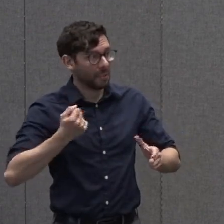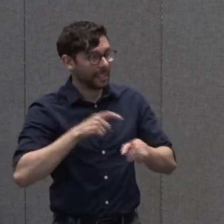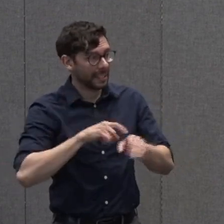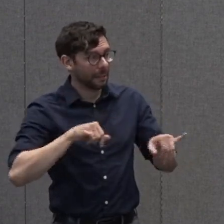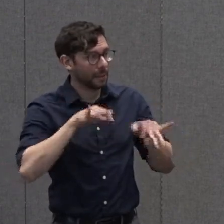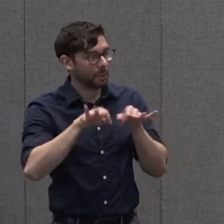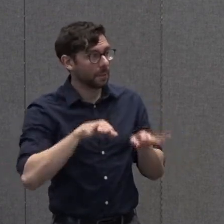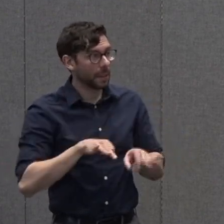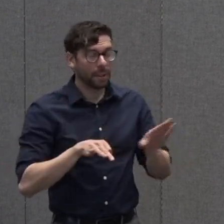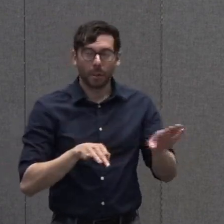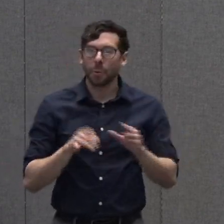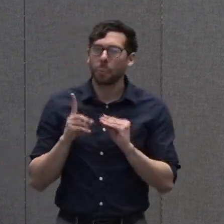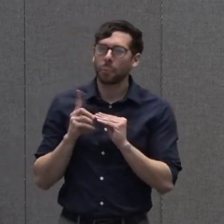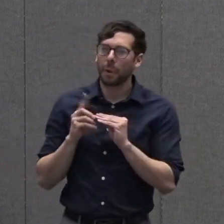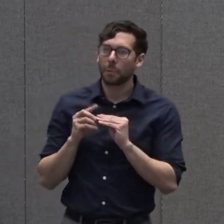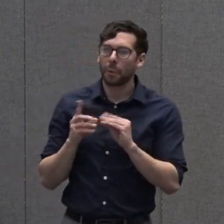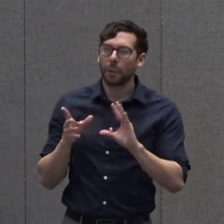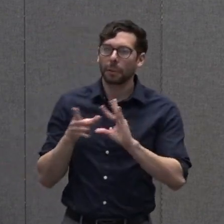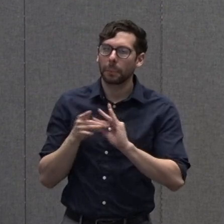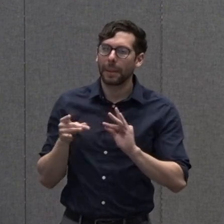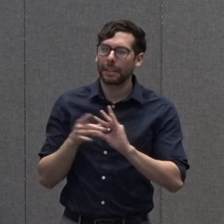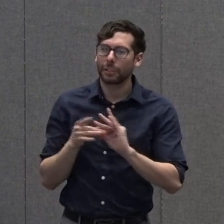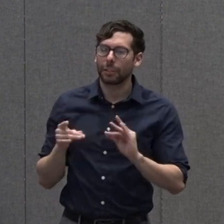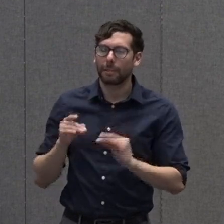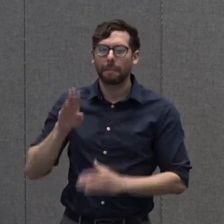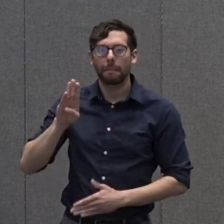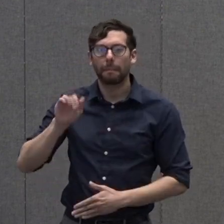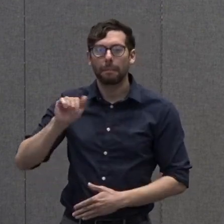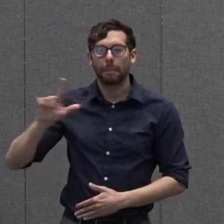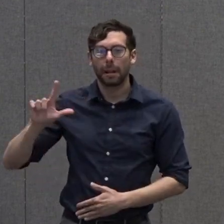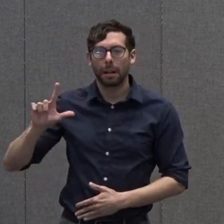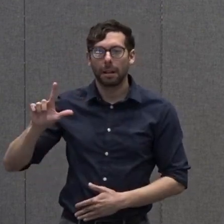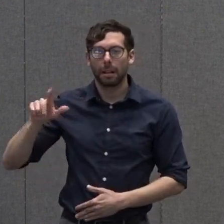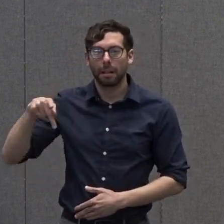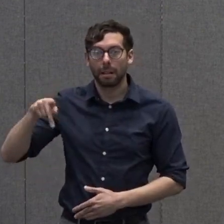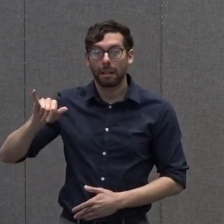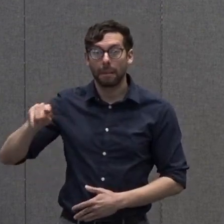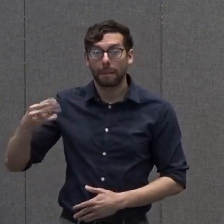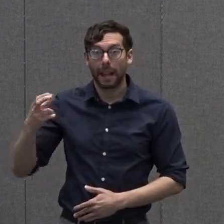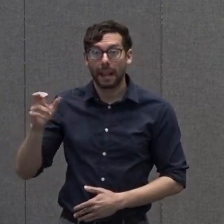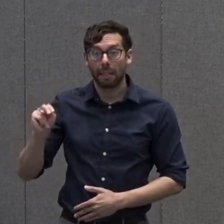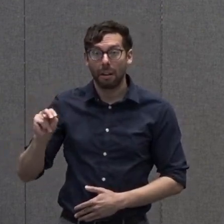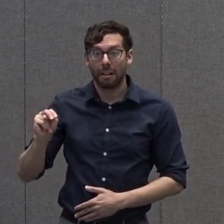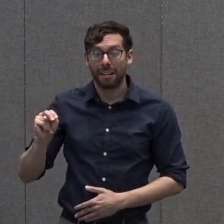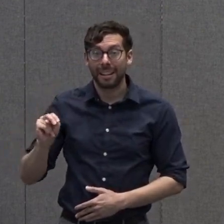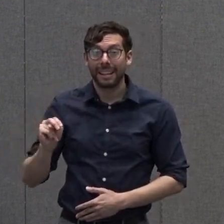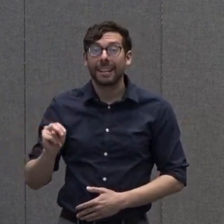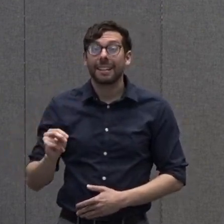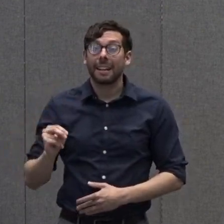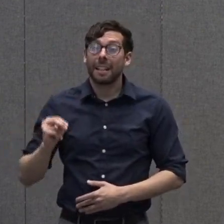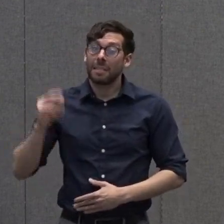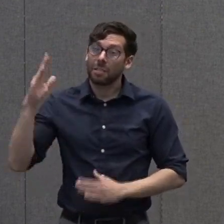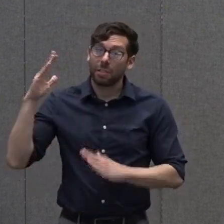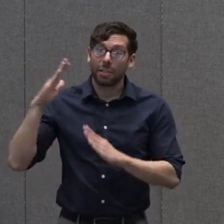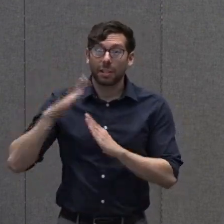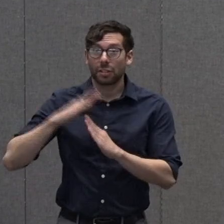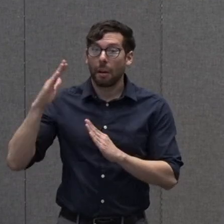about the ball python, this is the number one pet snake. Now, these are produced for the pet trade,